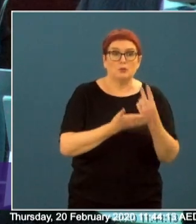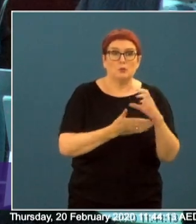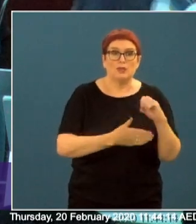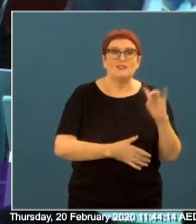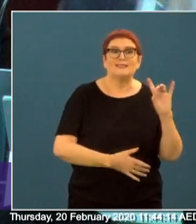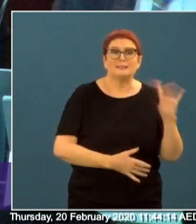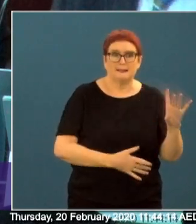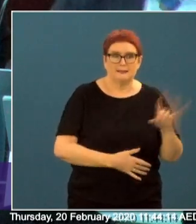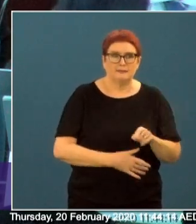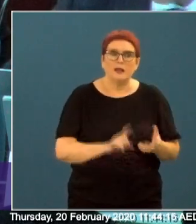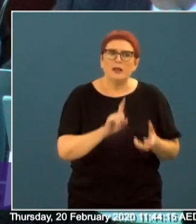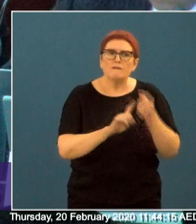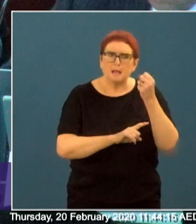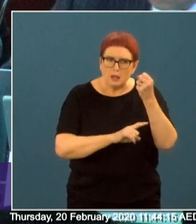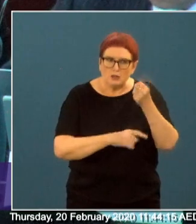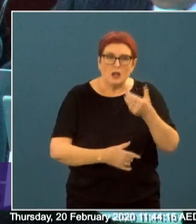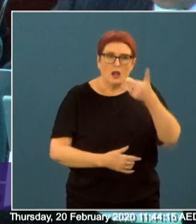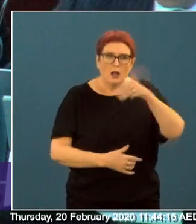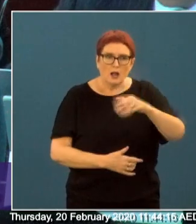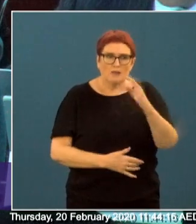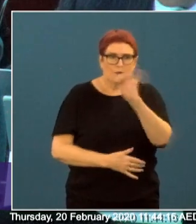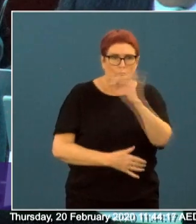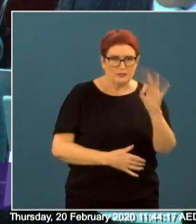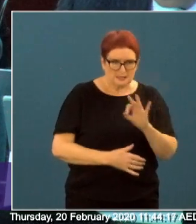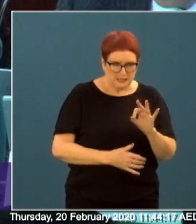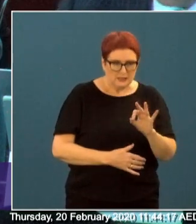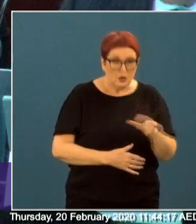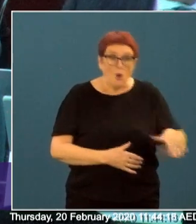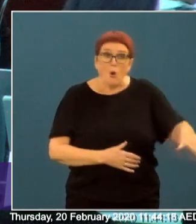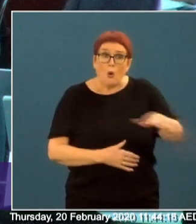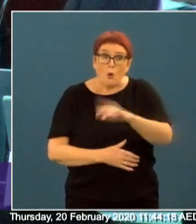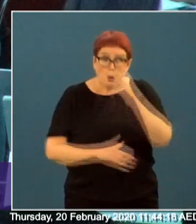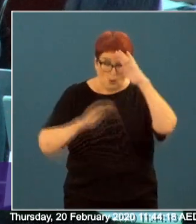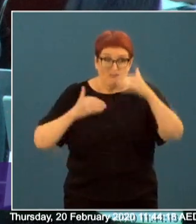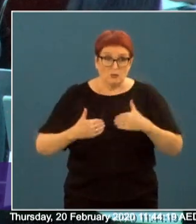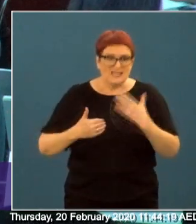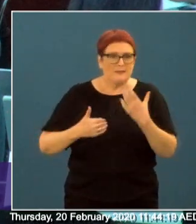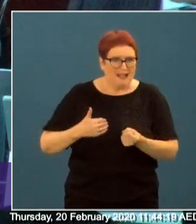reported a 94 per cent rate of comorbid health conditions